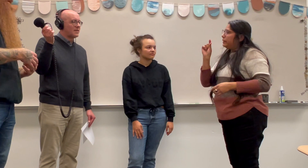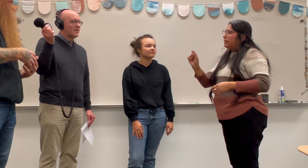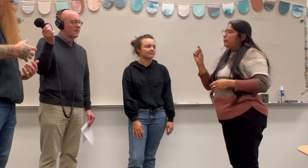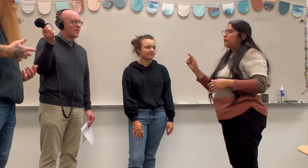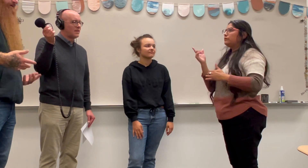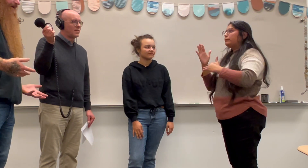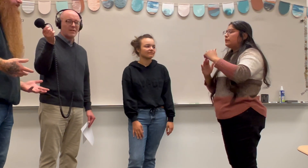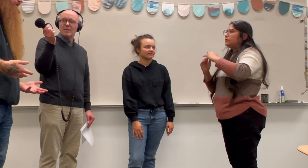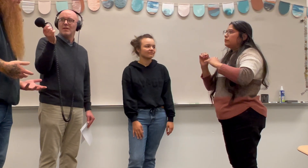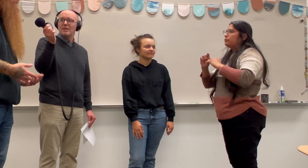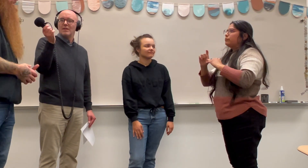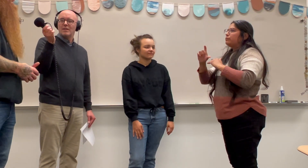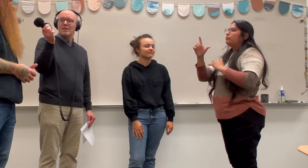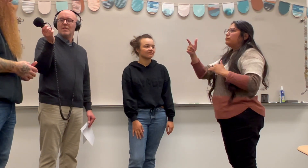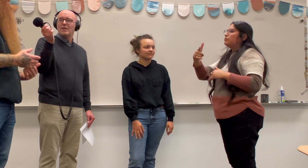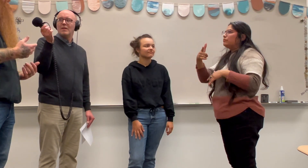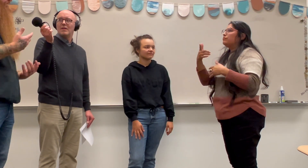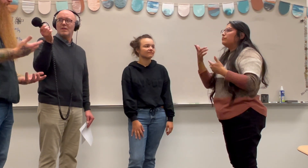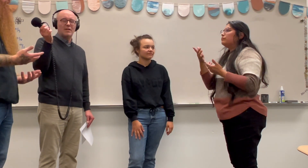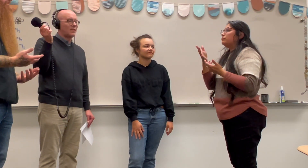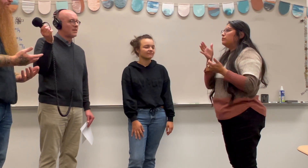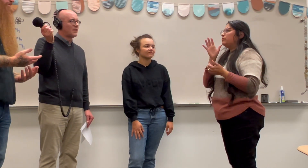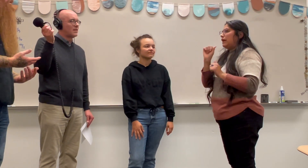take up all of your day doing it but it does take time to develop those skills